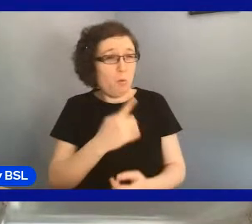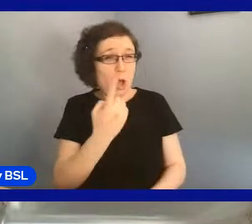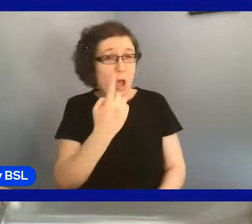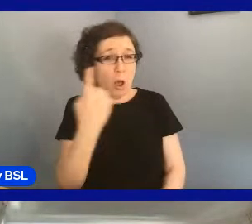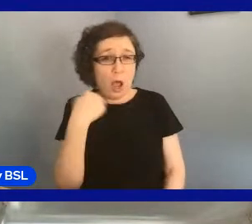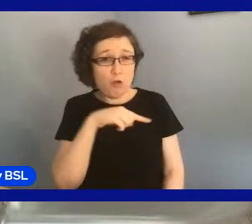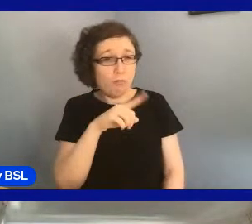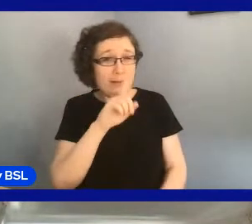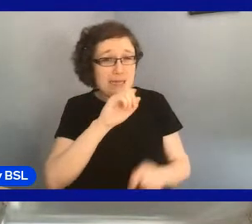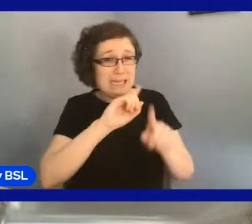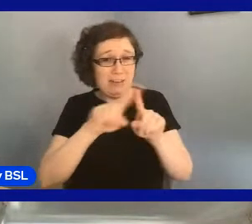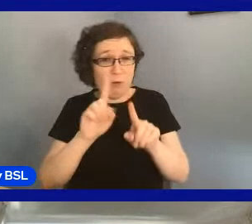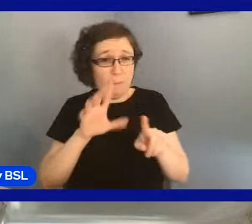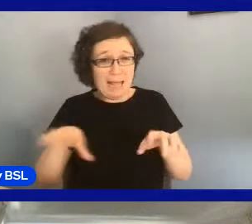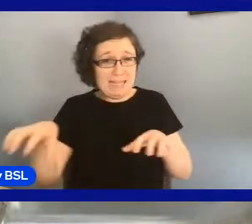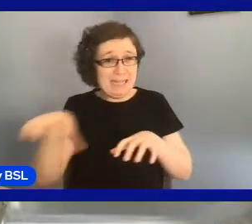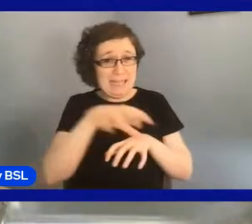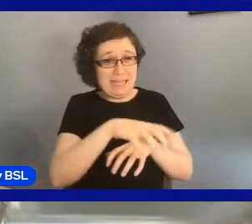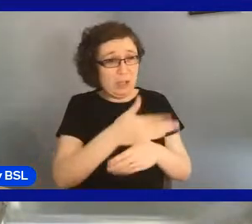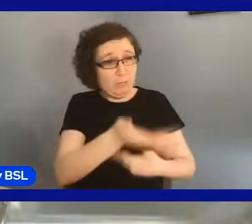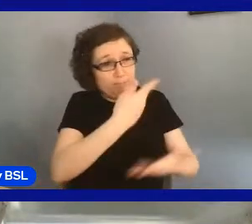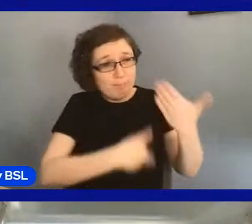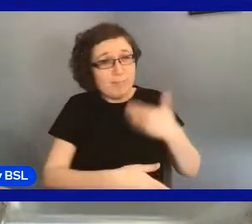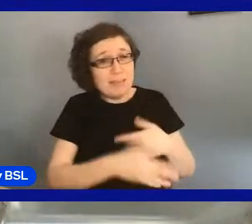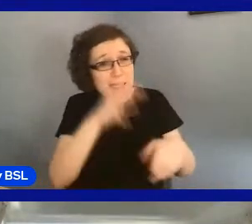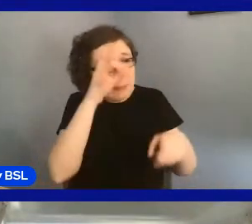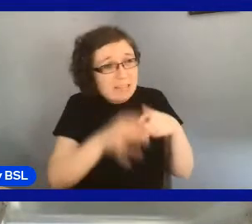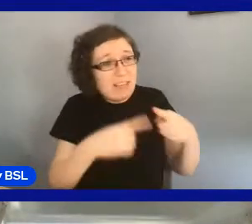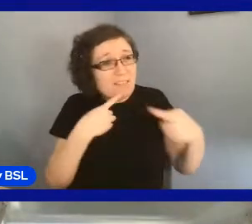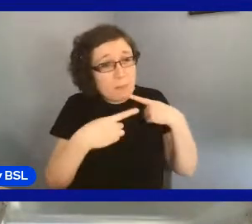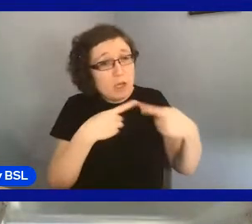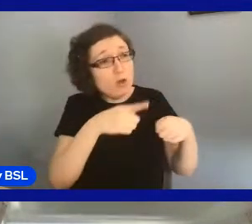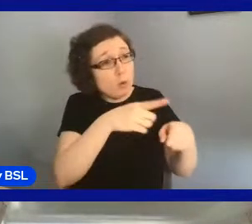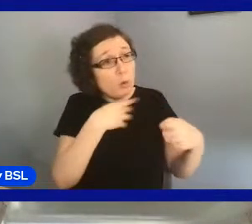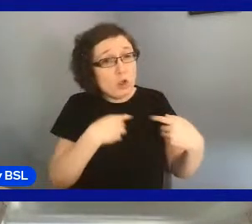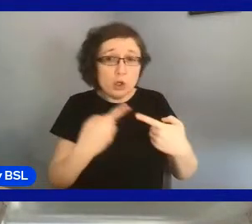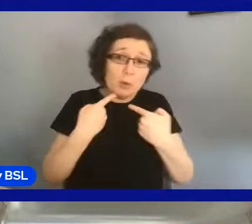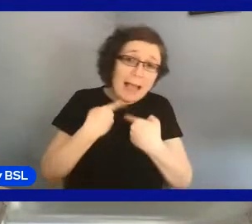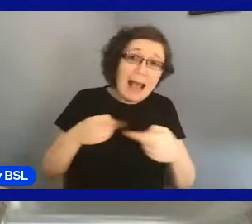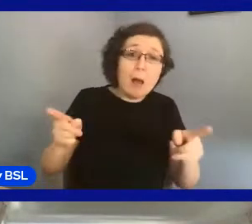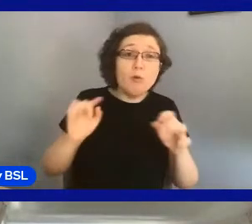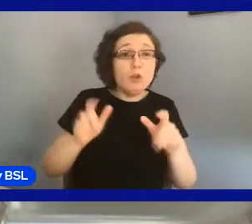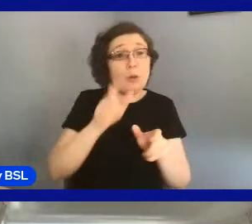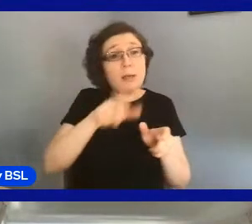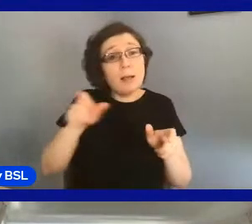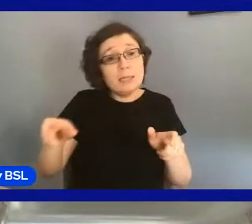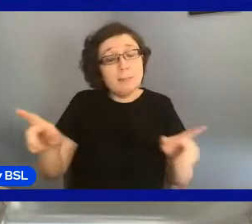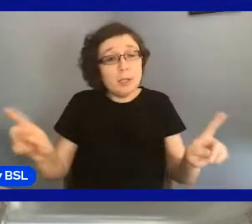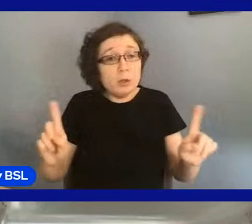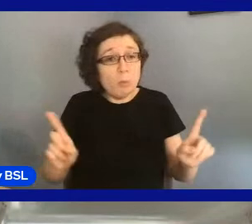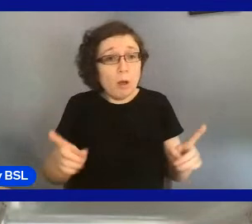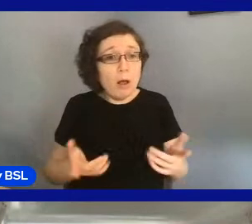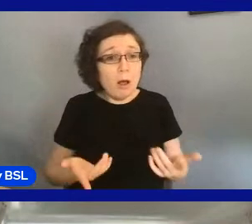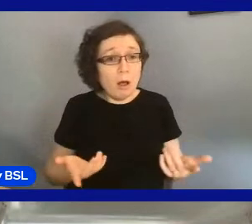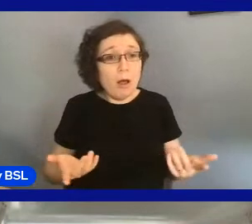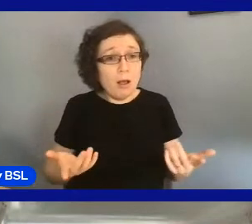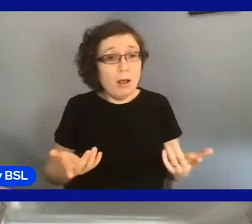to understand exactly what information they want to communicate to customers, simple things that you would expect it to be like hand